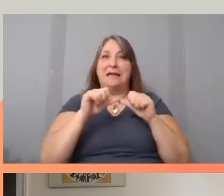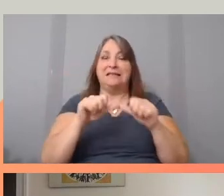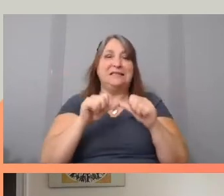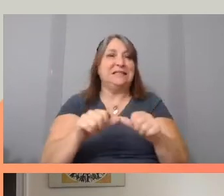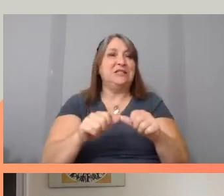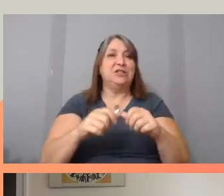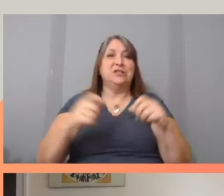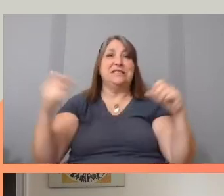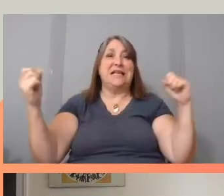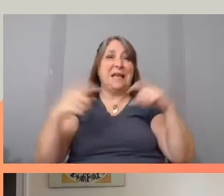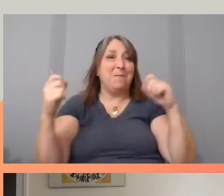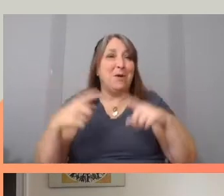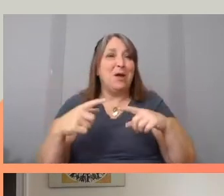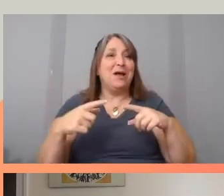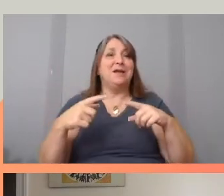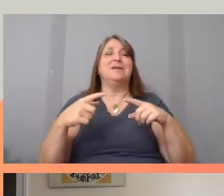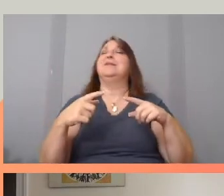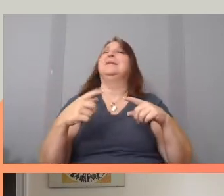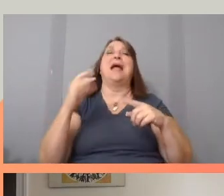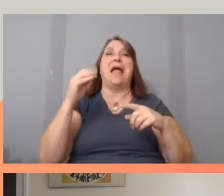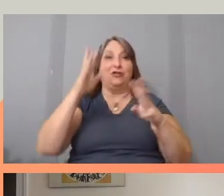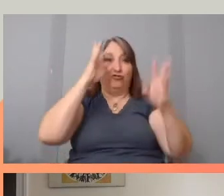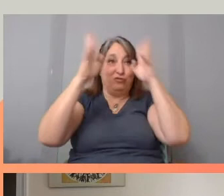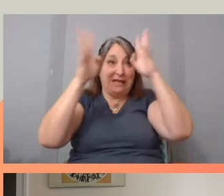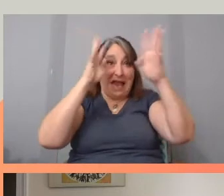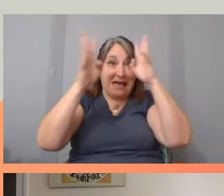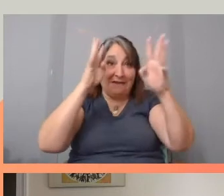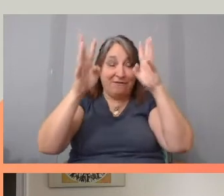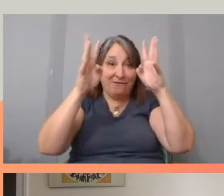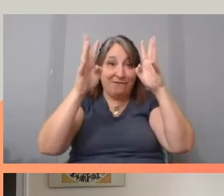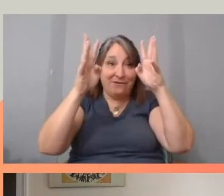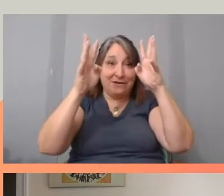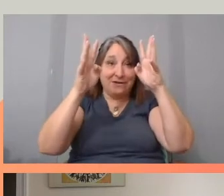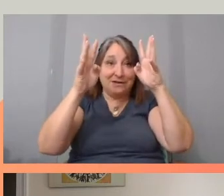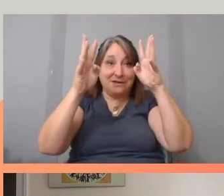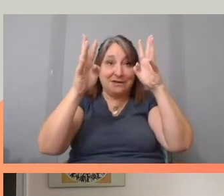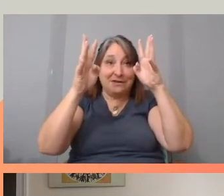and creative, creative demands of filmmakers.